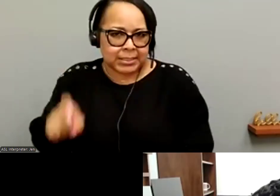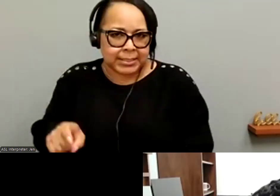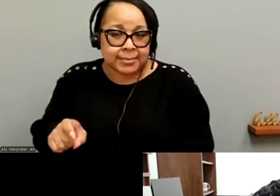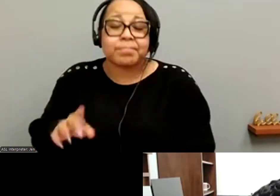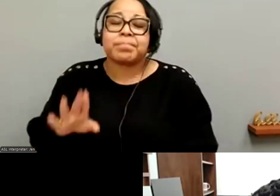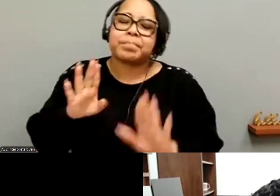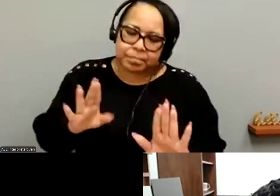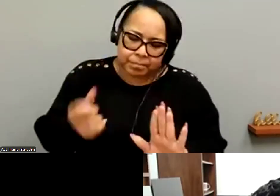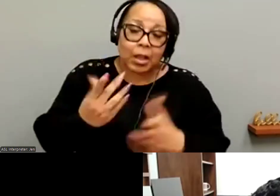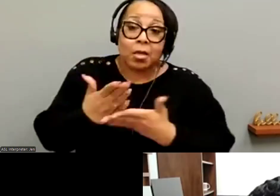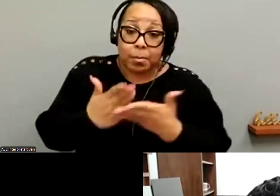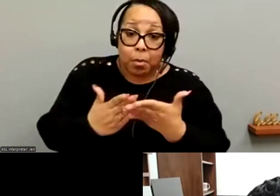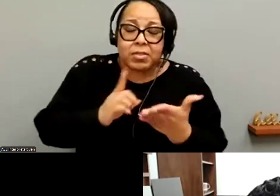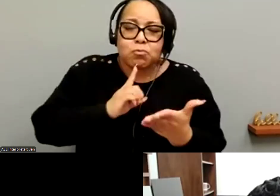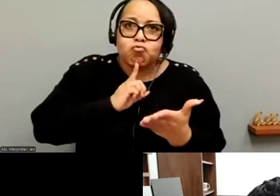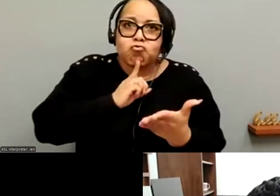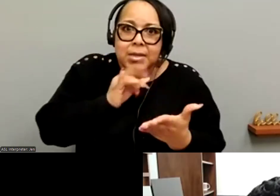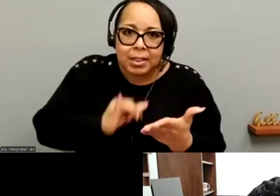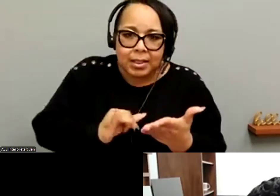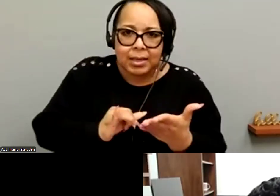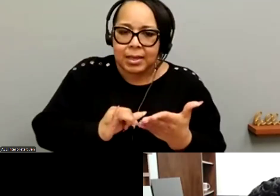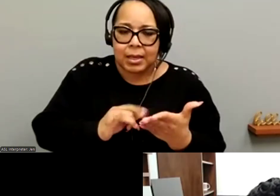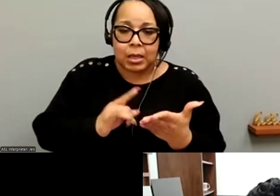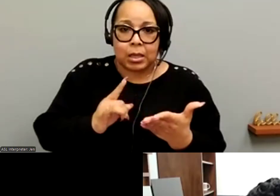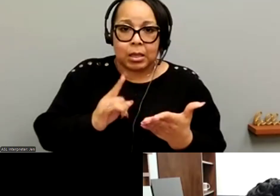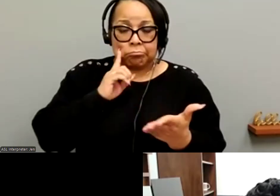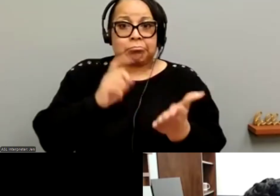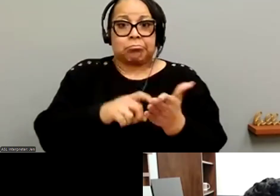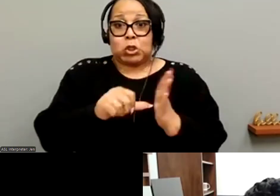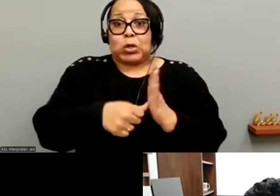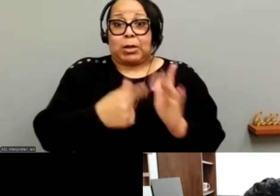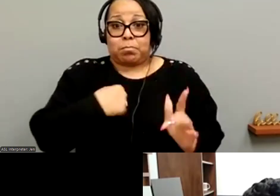13:12:24 the part that really stood out 13:12:26 to me, because on this day I was